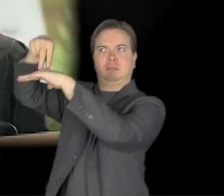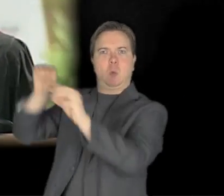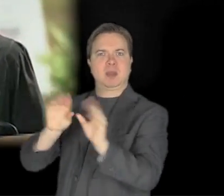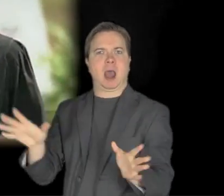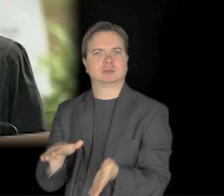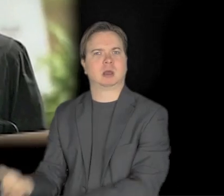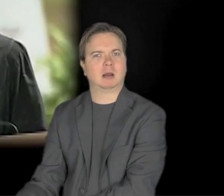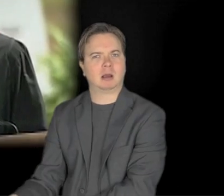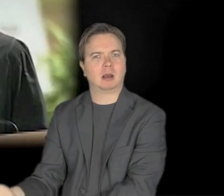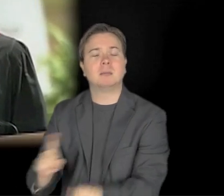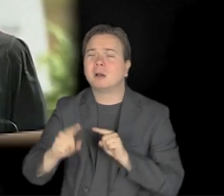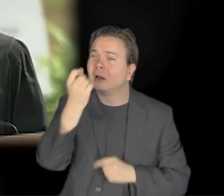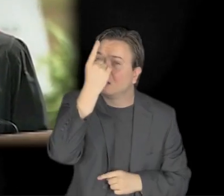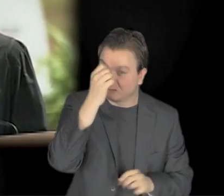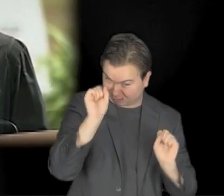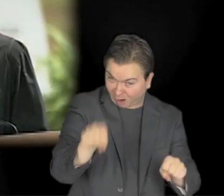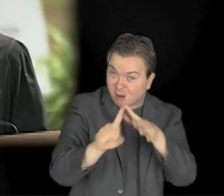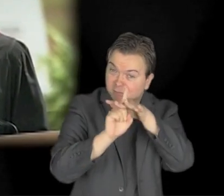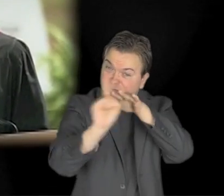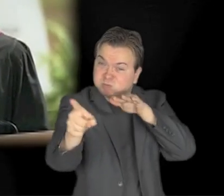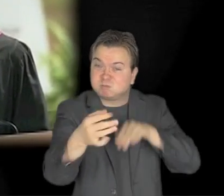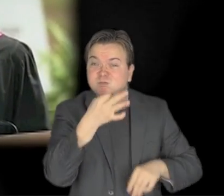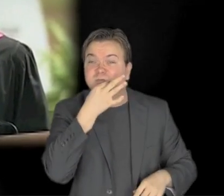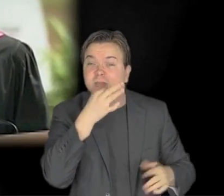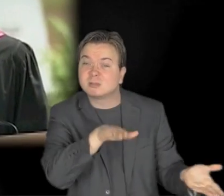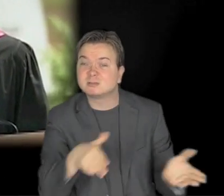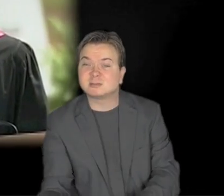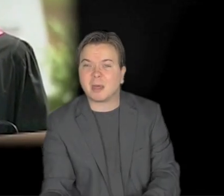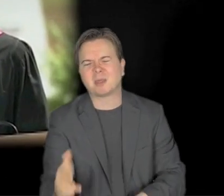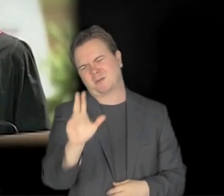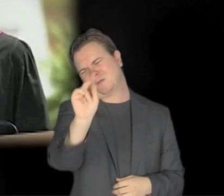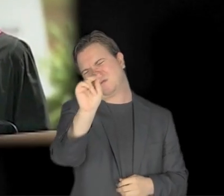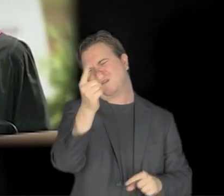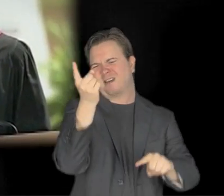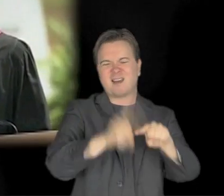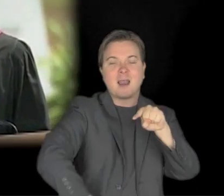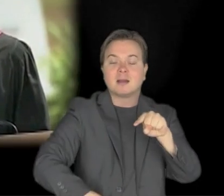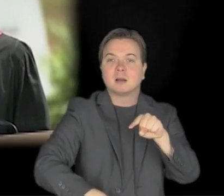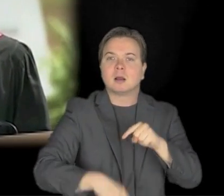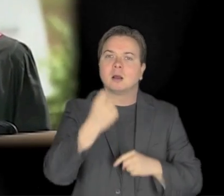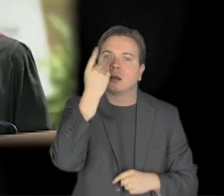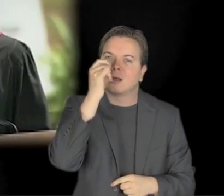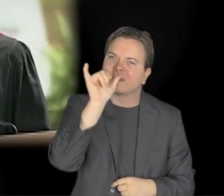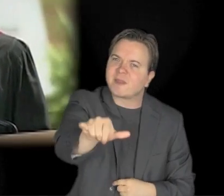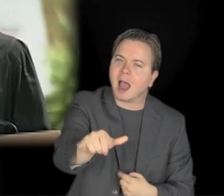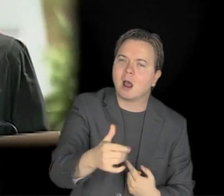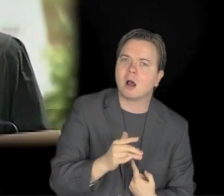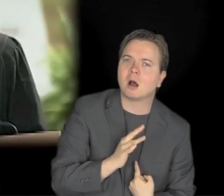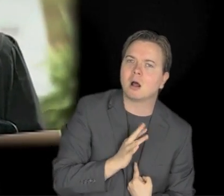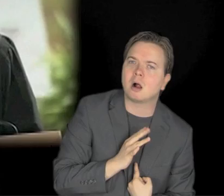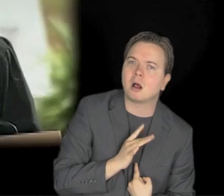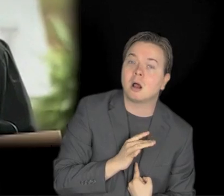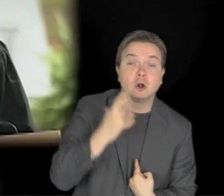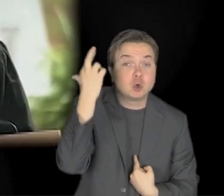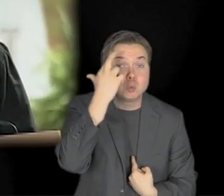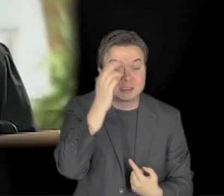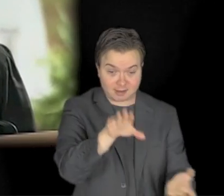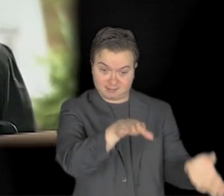No one has ever escaped it. And that is as it should be, because Death is very likely the single best invention of